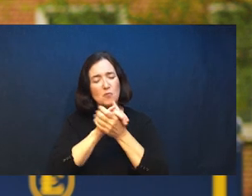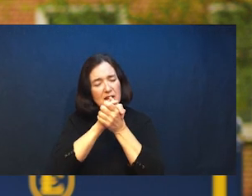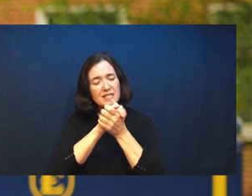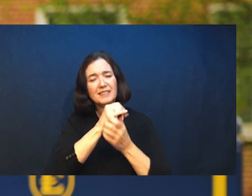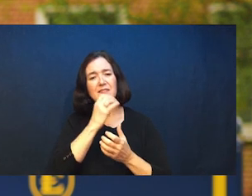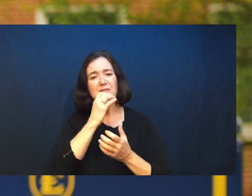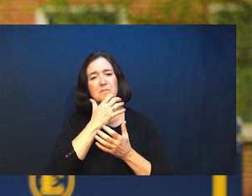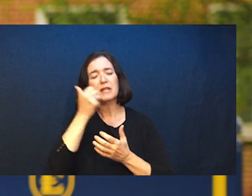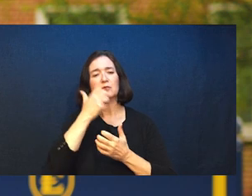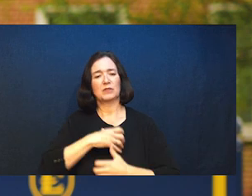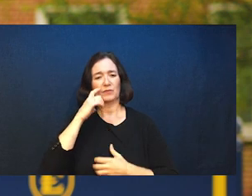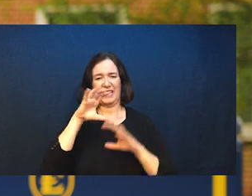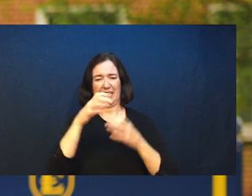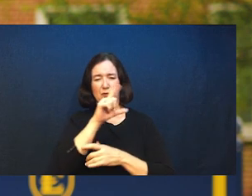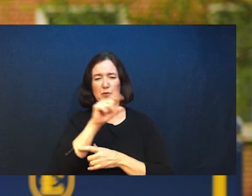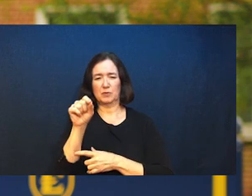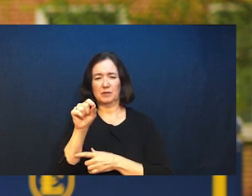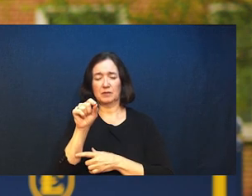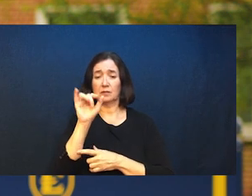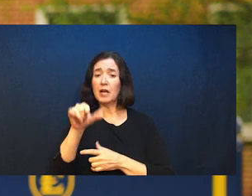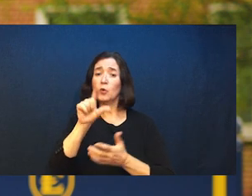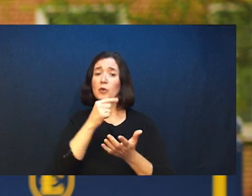Graduation is one of my favorite times of the year on campus;